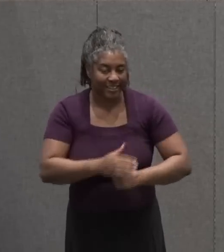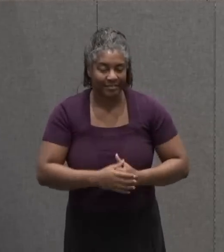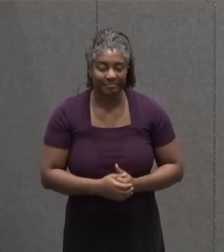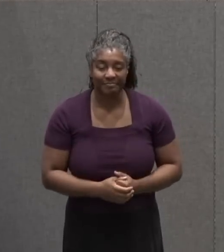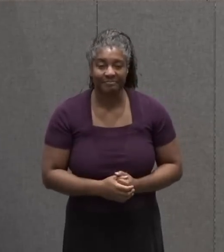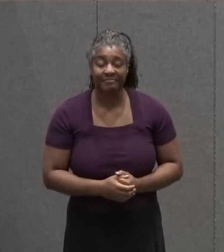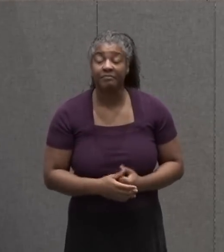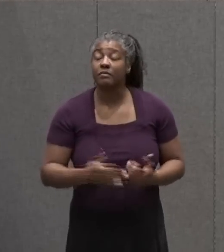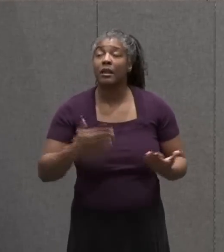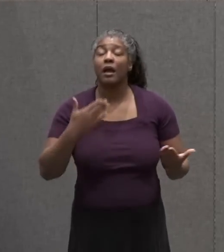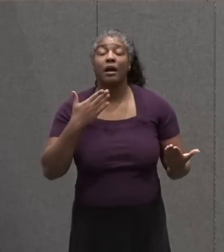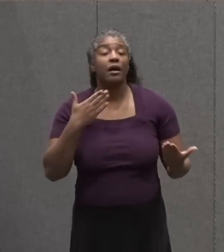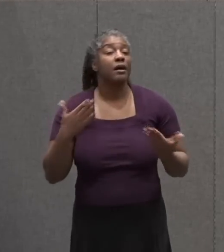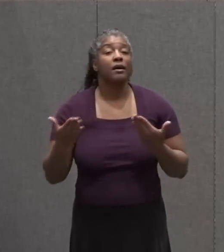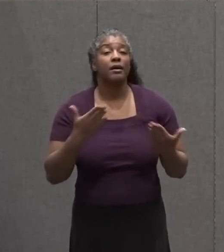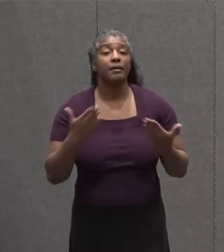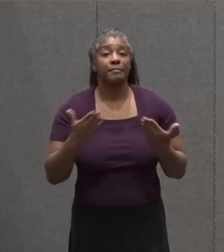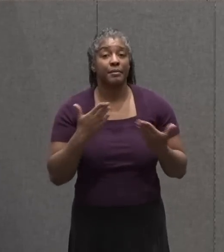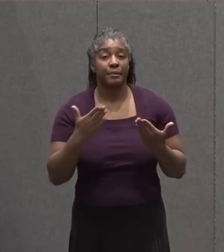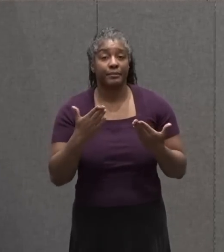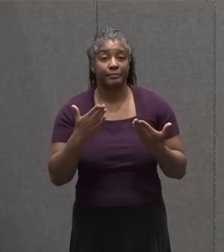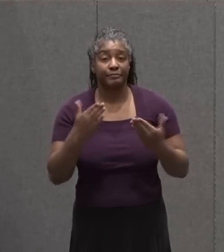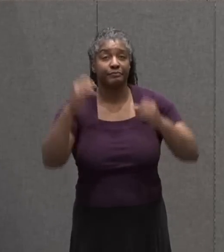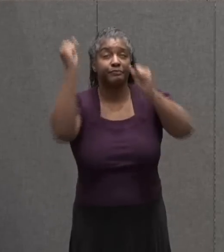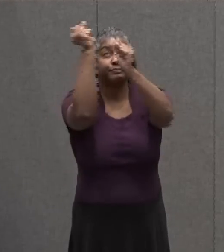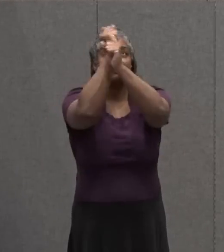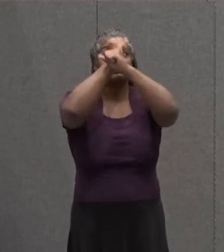in our mind, having a picture in our mind.